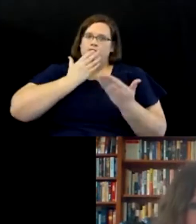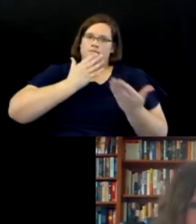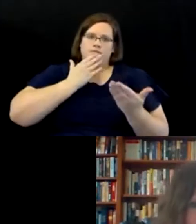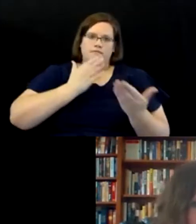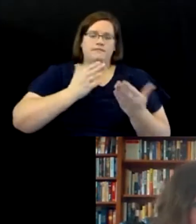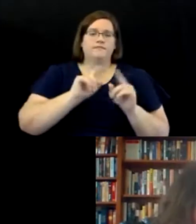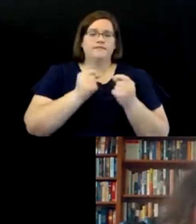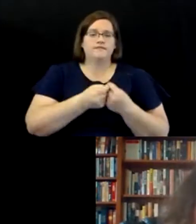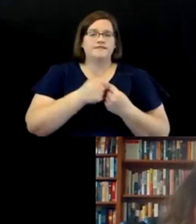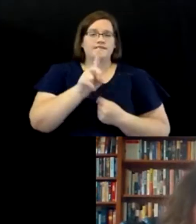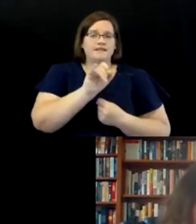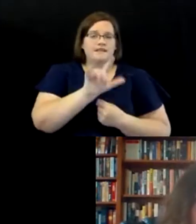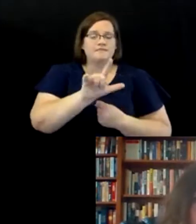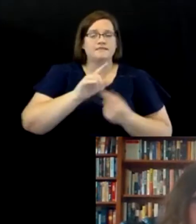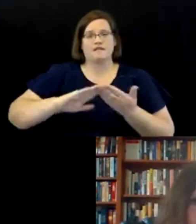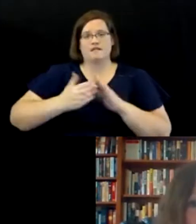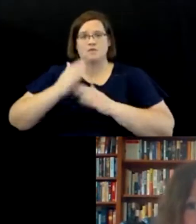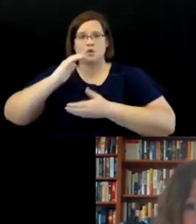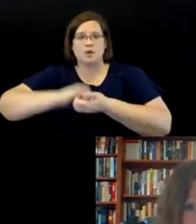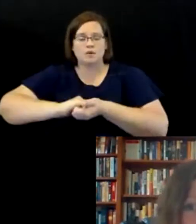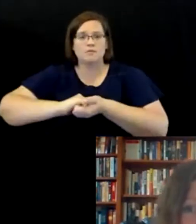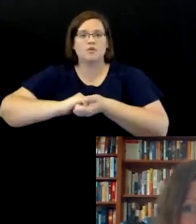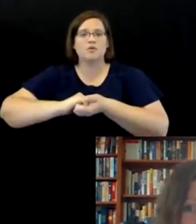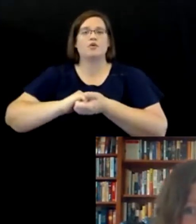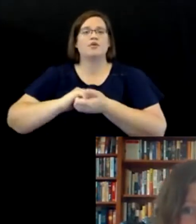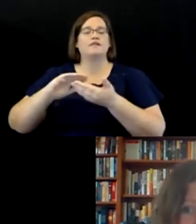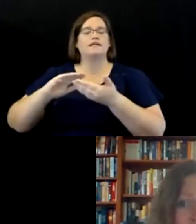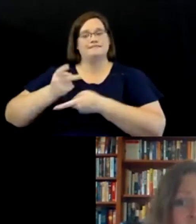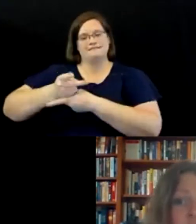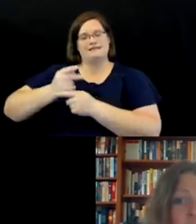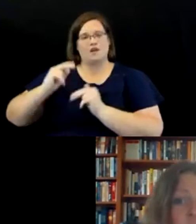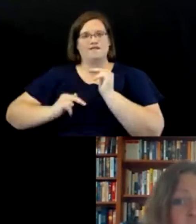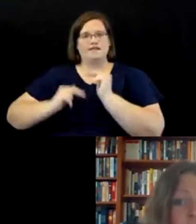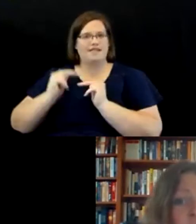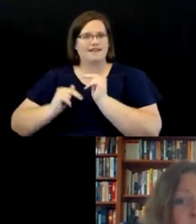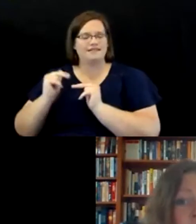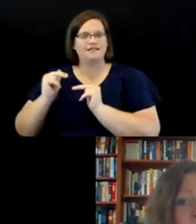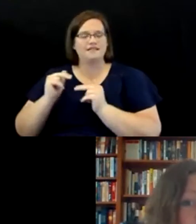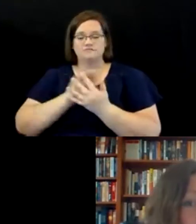our community partners, and Vermont's long-term care facilities, in particular, all of whom have born